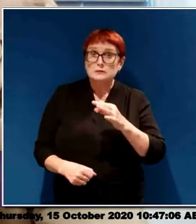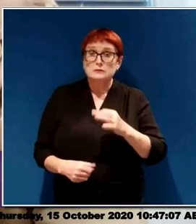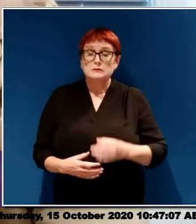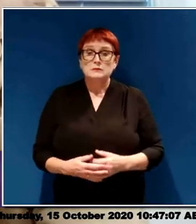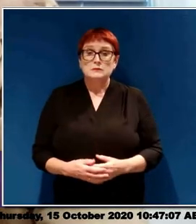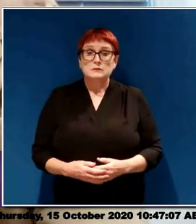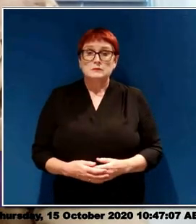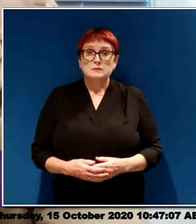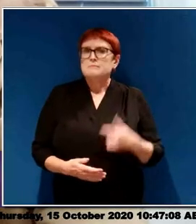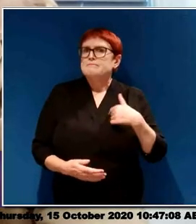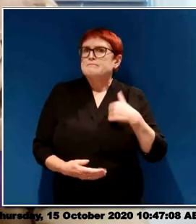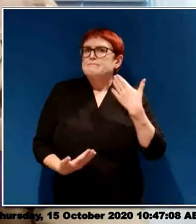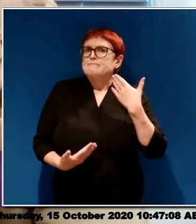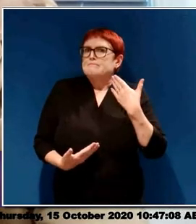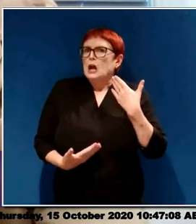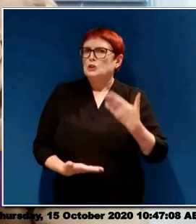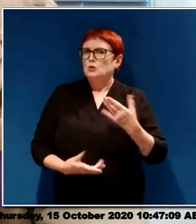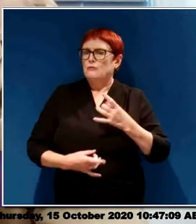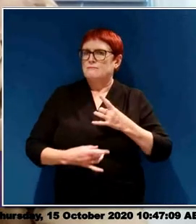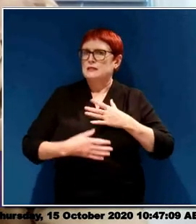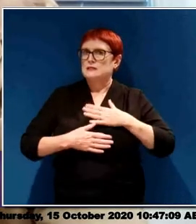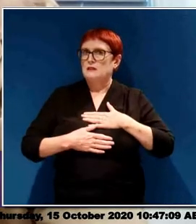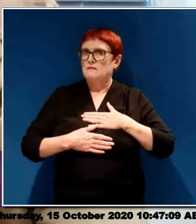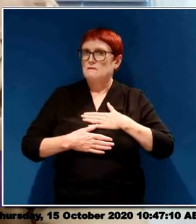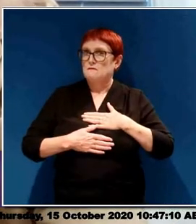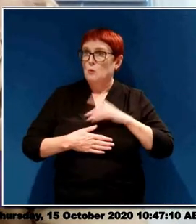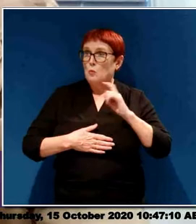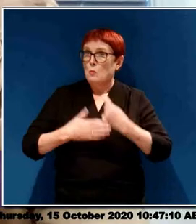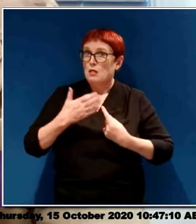knowledge what would have happened, but nobody suggested to you